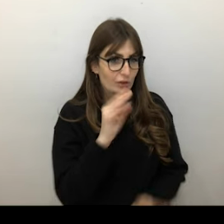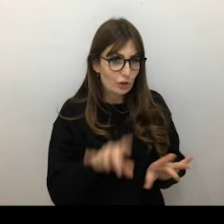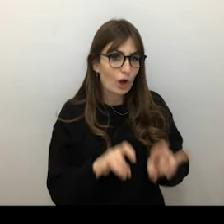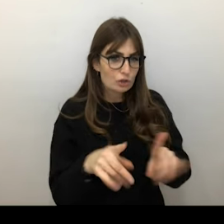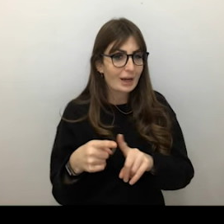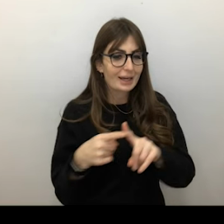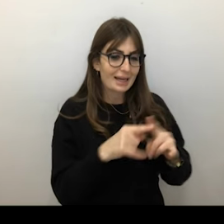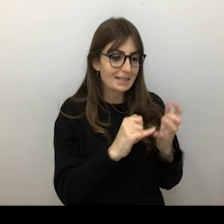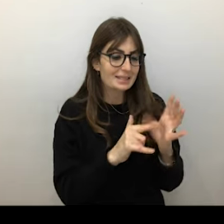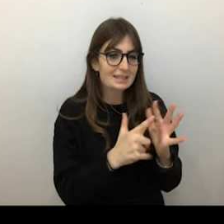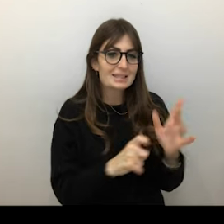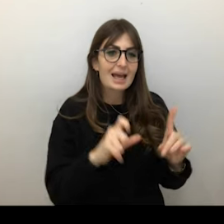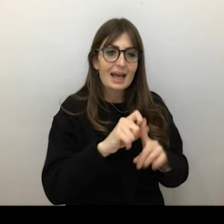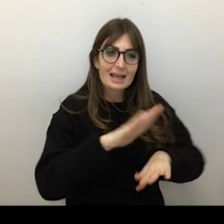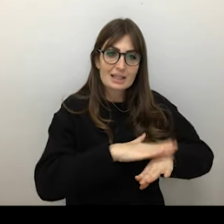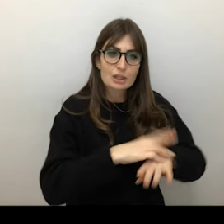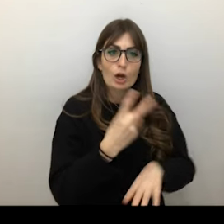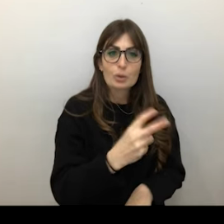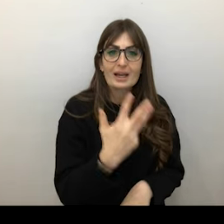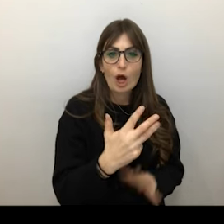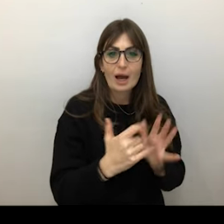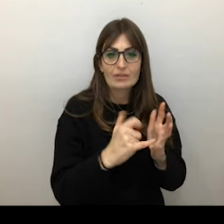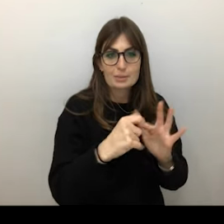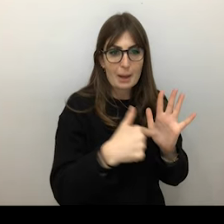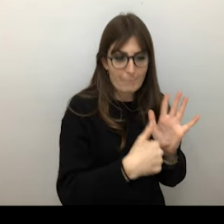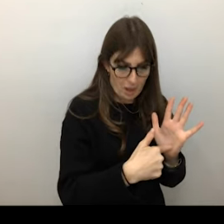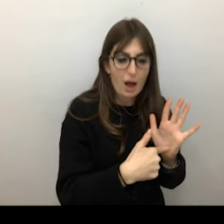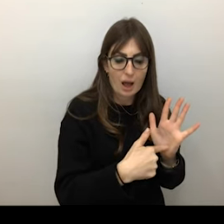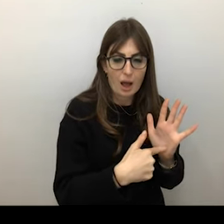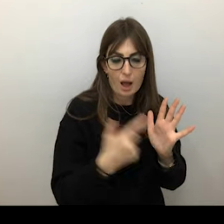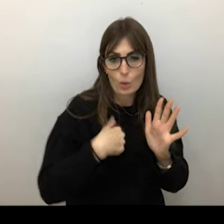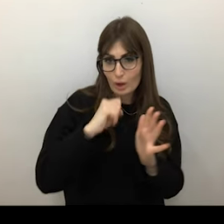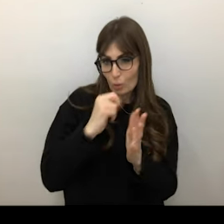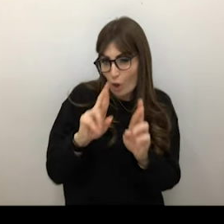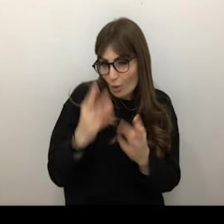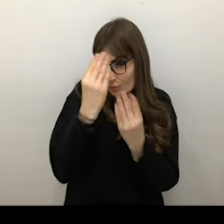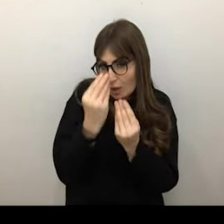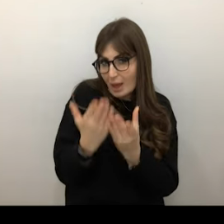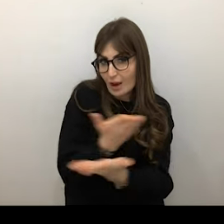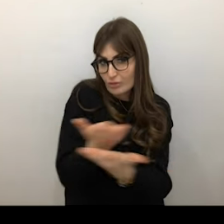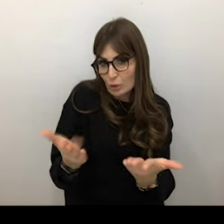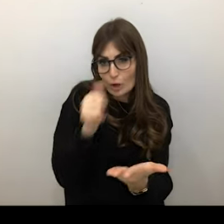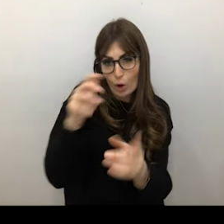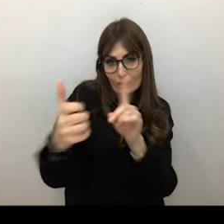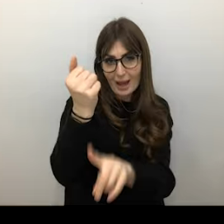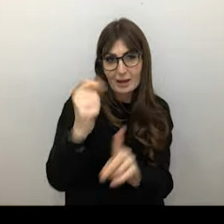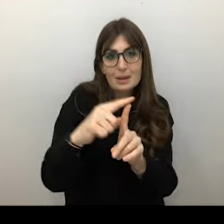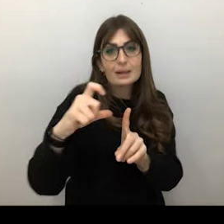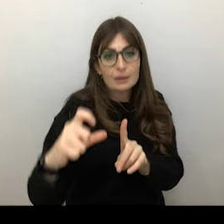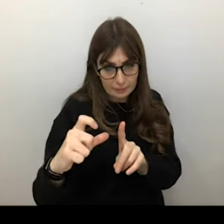Eastern Standard Time on the 29th of September. We will aim to notify applicants of the outcome in December.